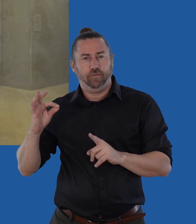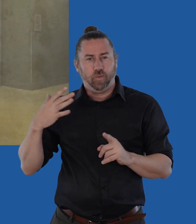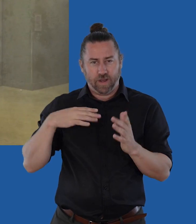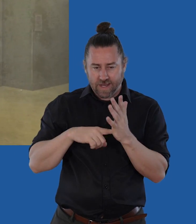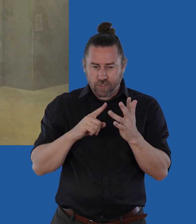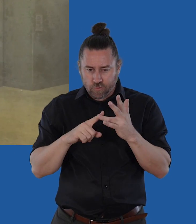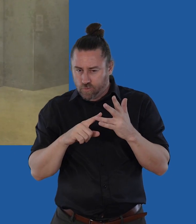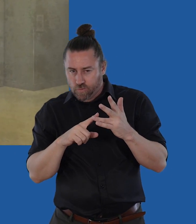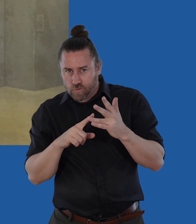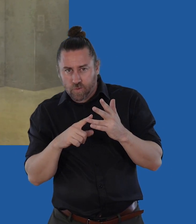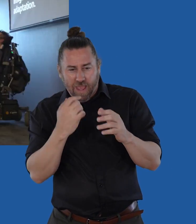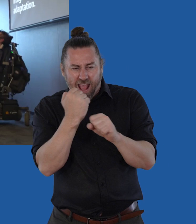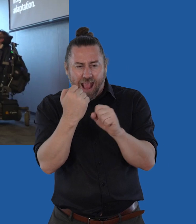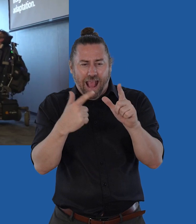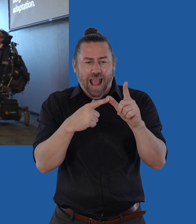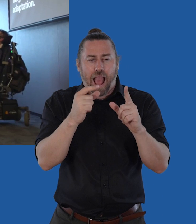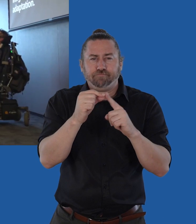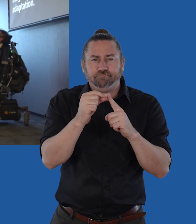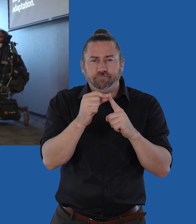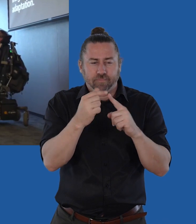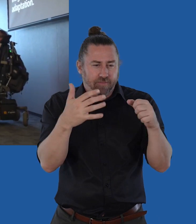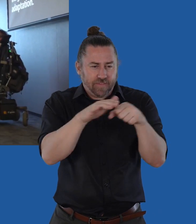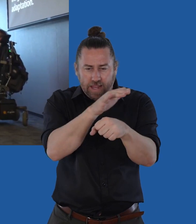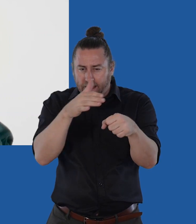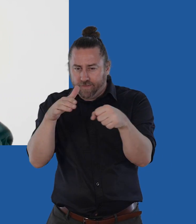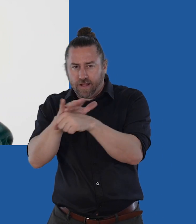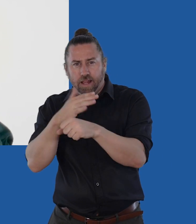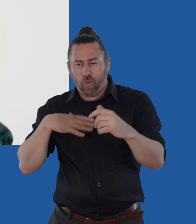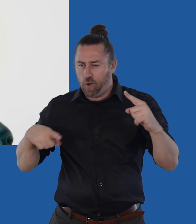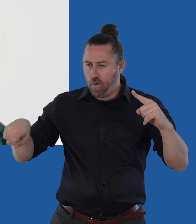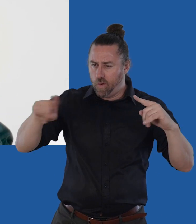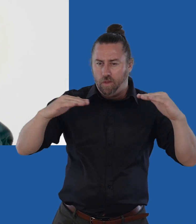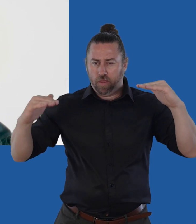We don't just want to stop there, we want to really push beyond